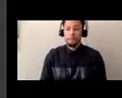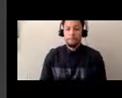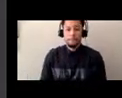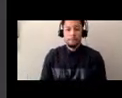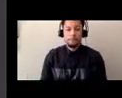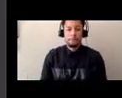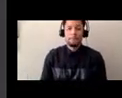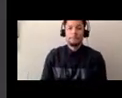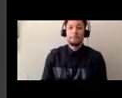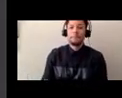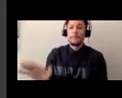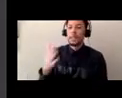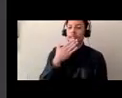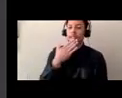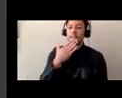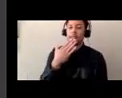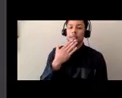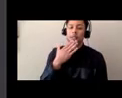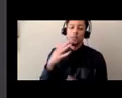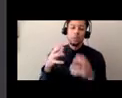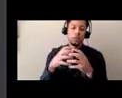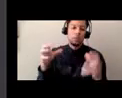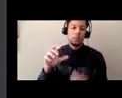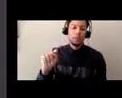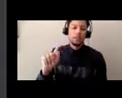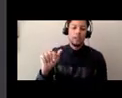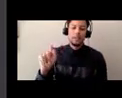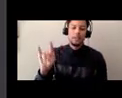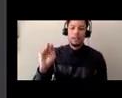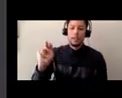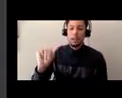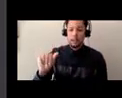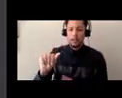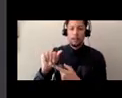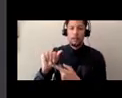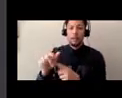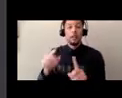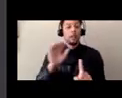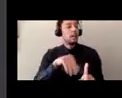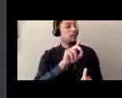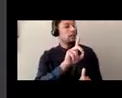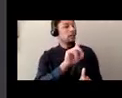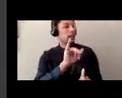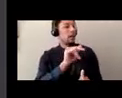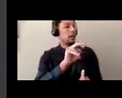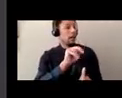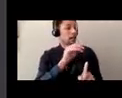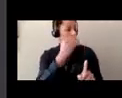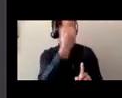Thank you so much Tatiana. And Diane, just letting you know that Corey was able to join us now.